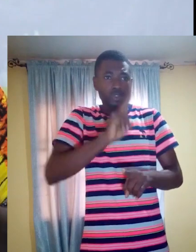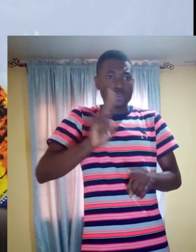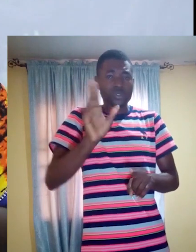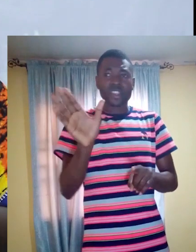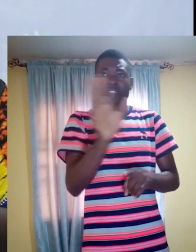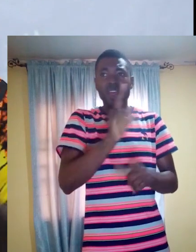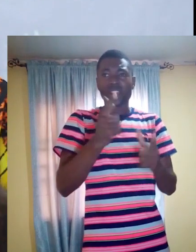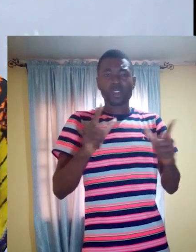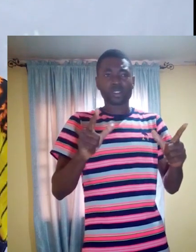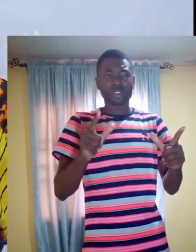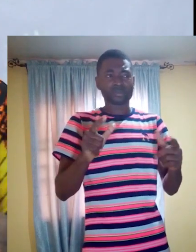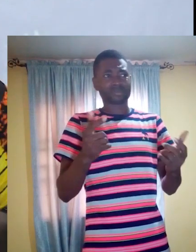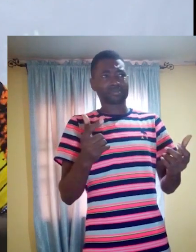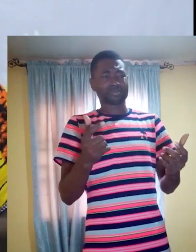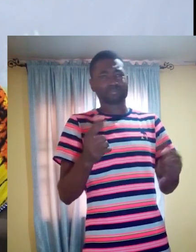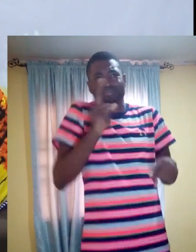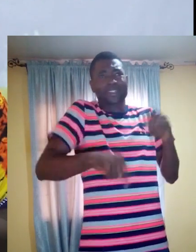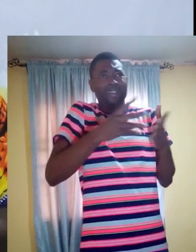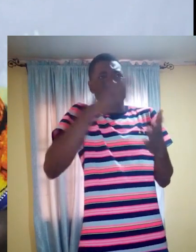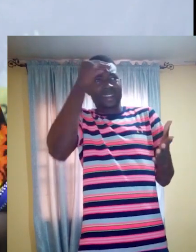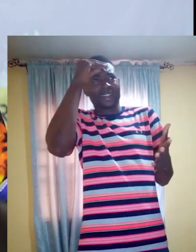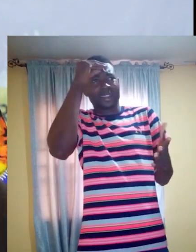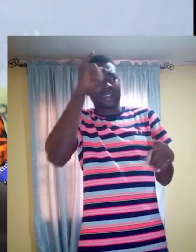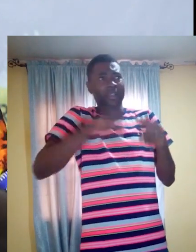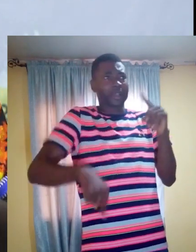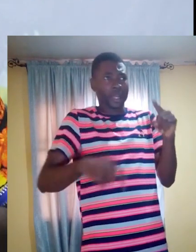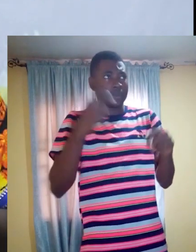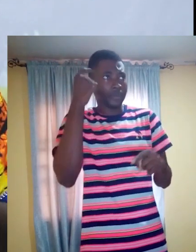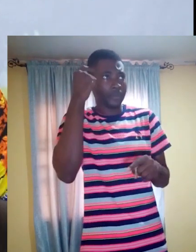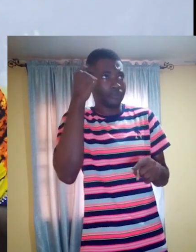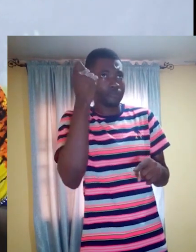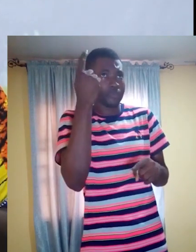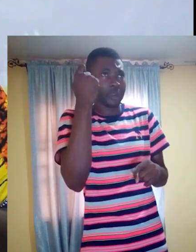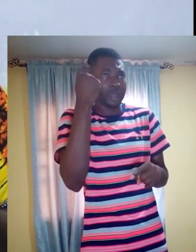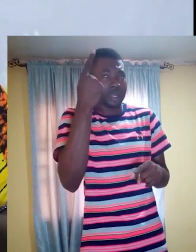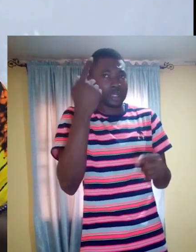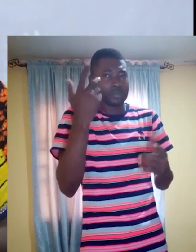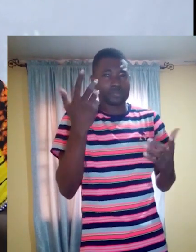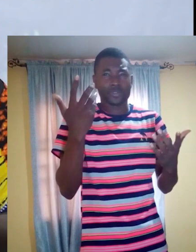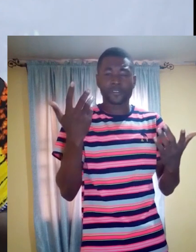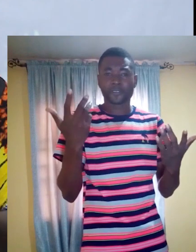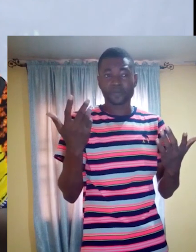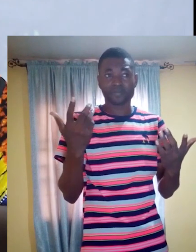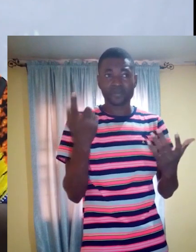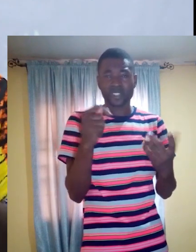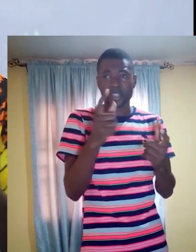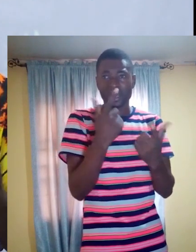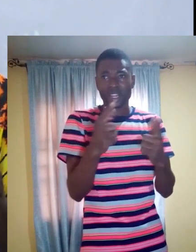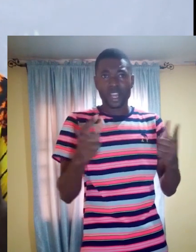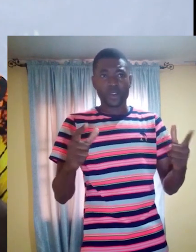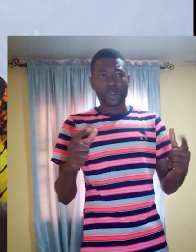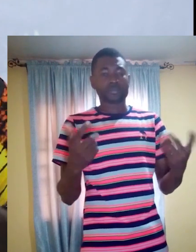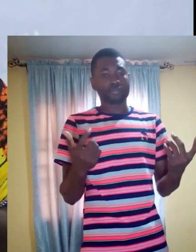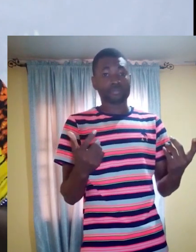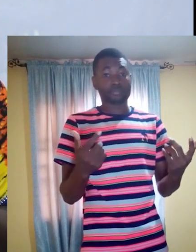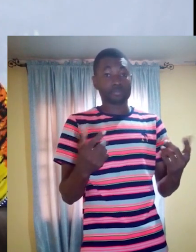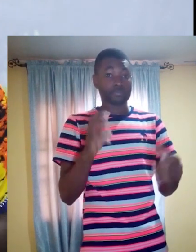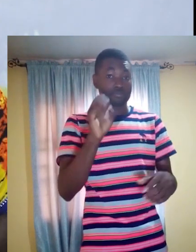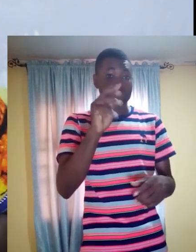to use their languages, they were seen as incapable of learning and incapable of cognitive productivity and their languages were greatly endangered, stifled.